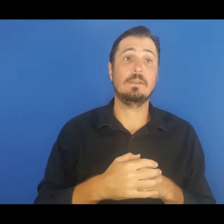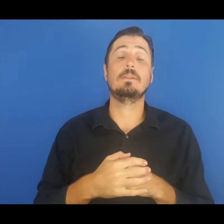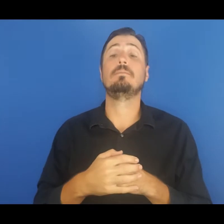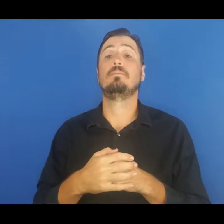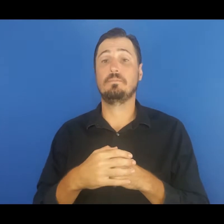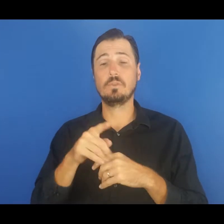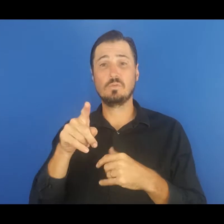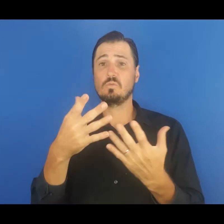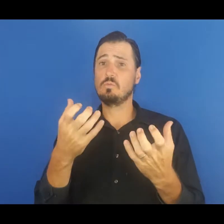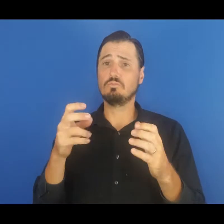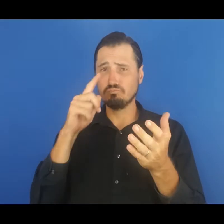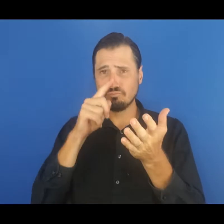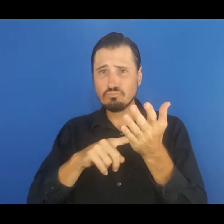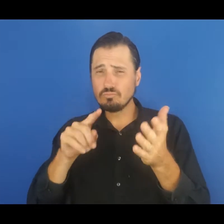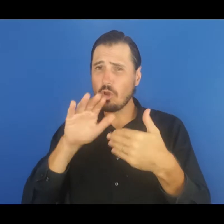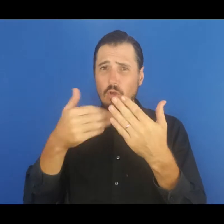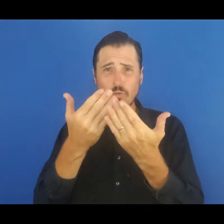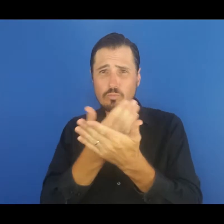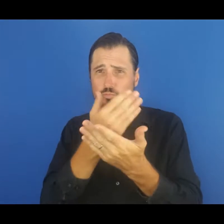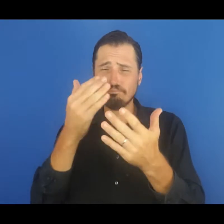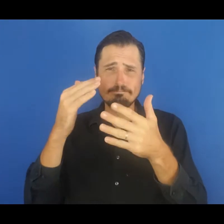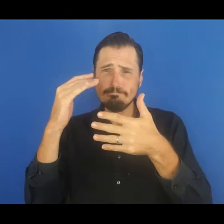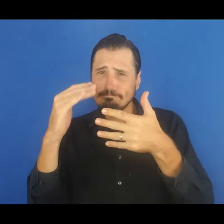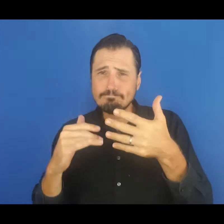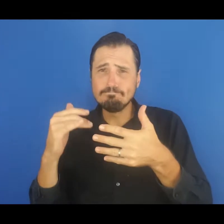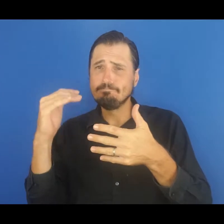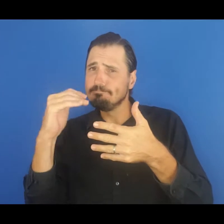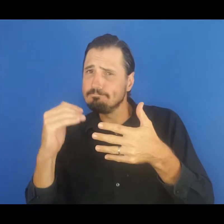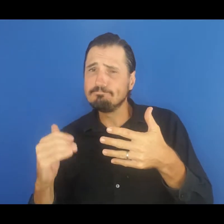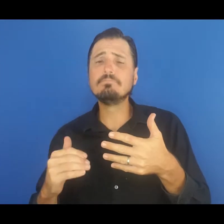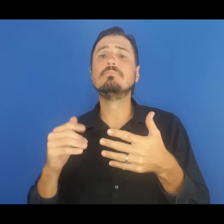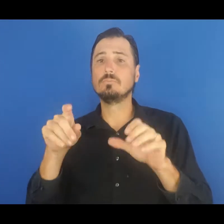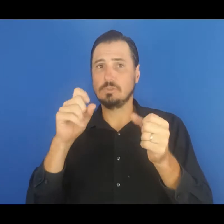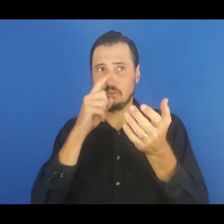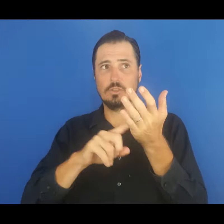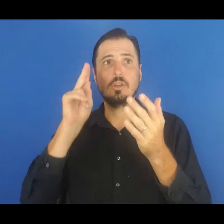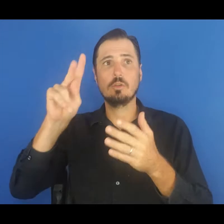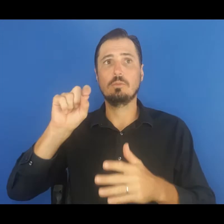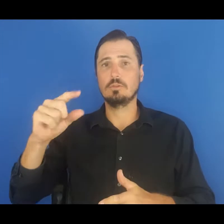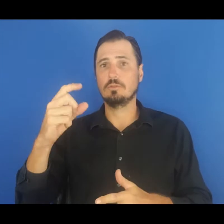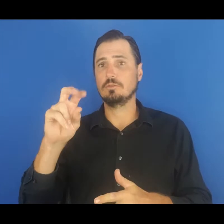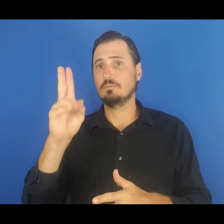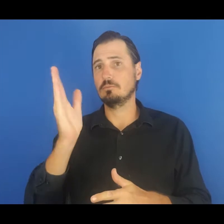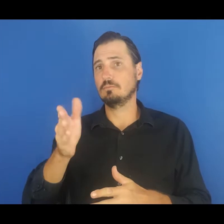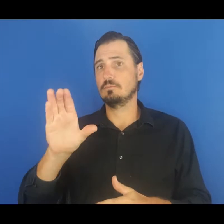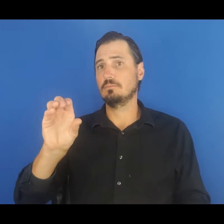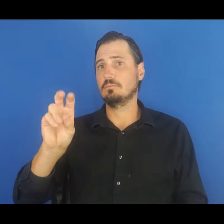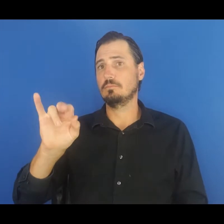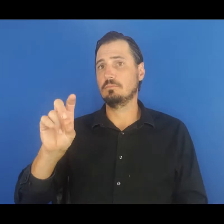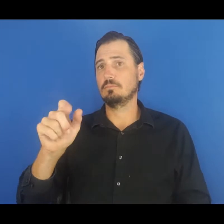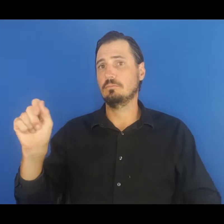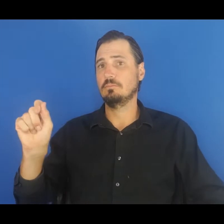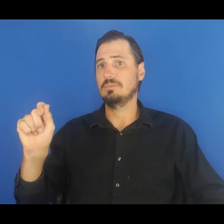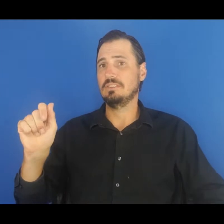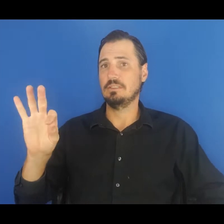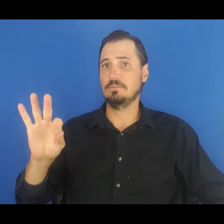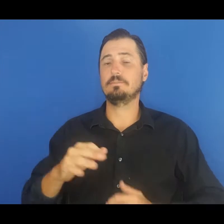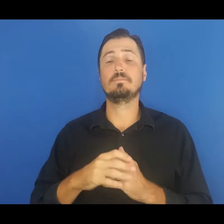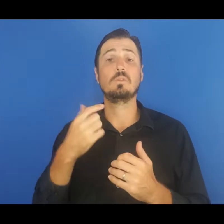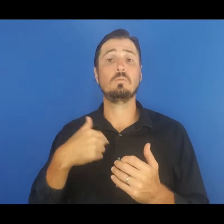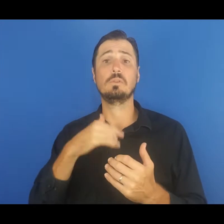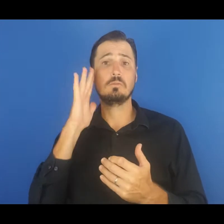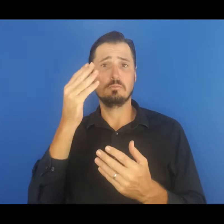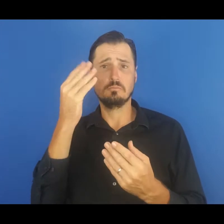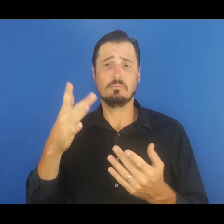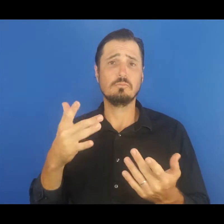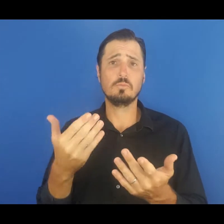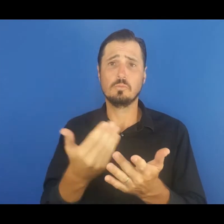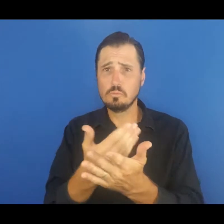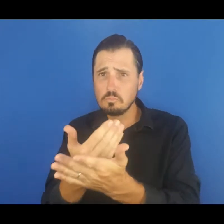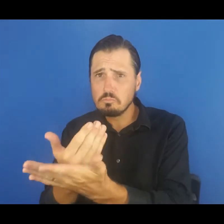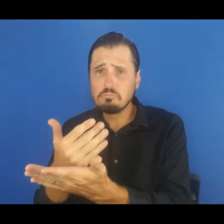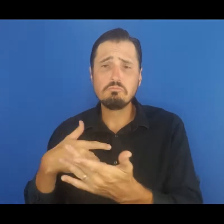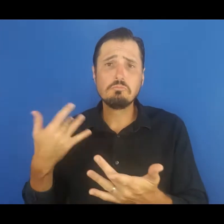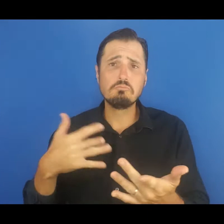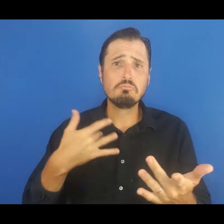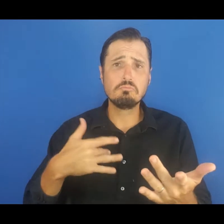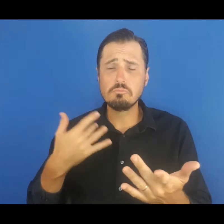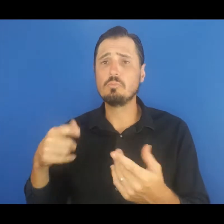To view the new Kaua‘i Tier Chart, please visit Kauai.gov/COVID-19. We will continue to keep the public updated as we move closer to this next milestone